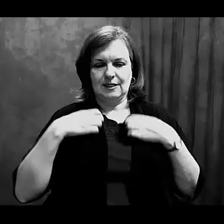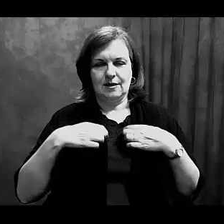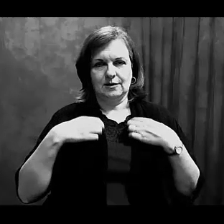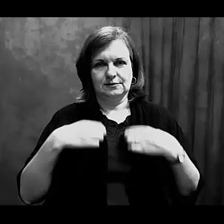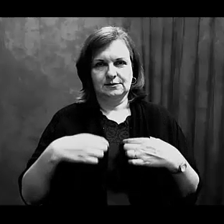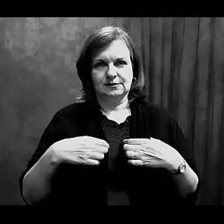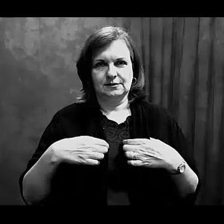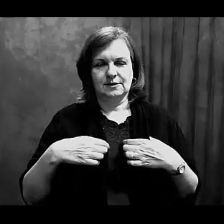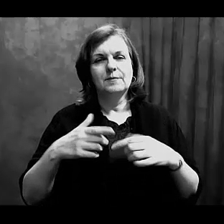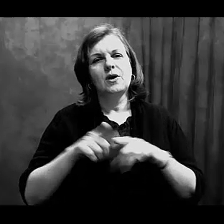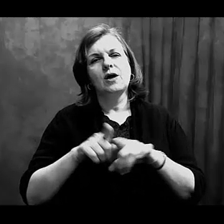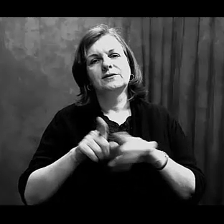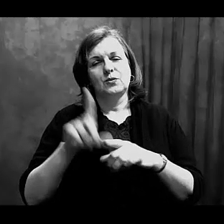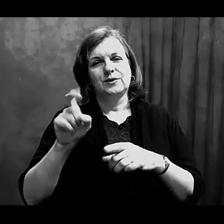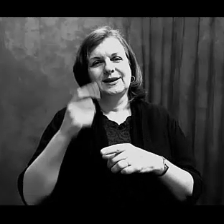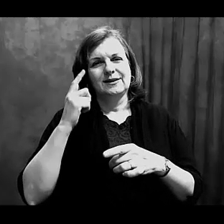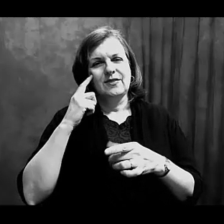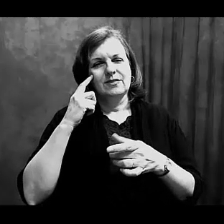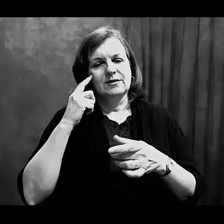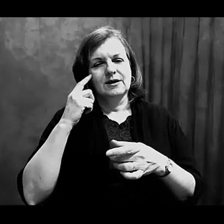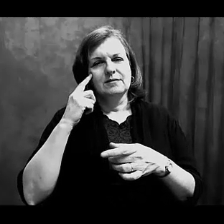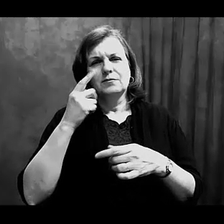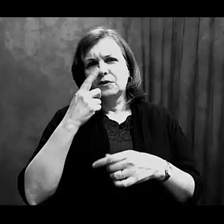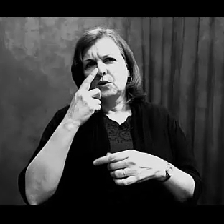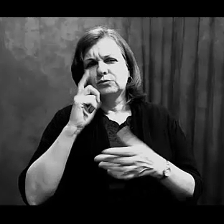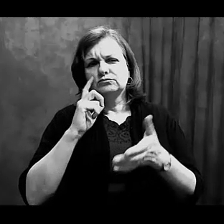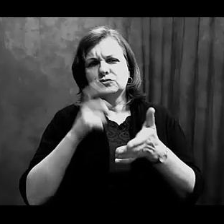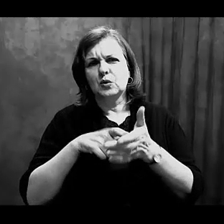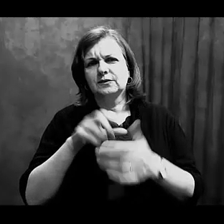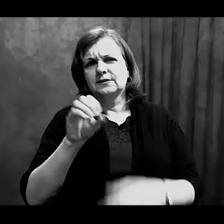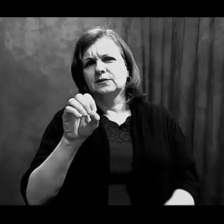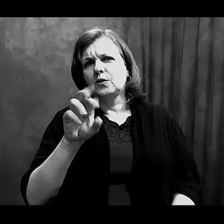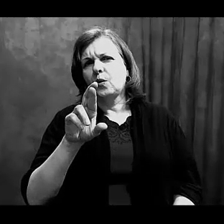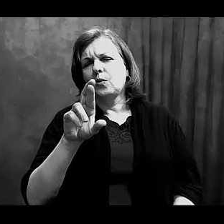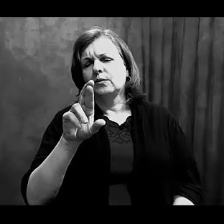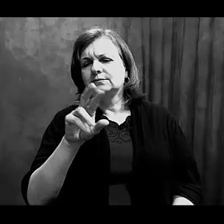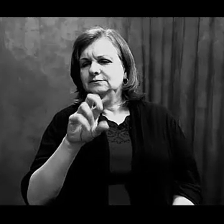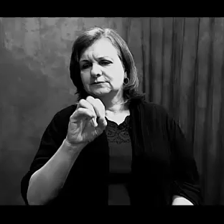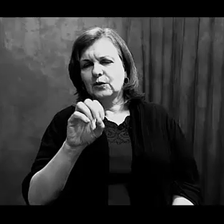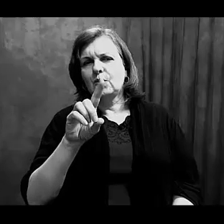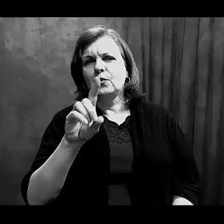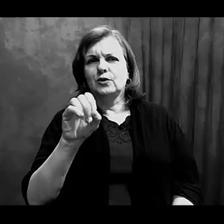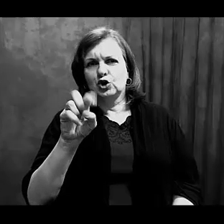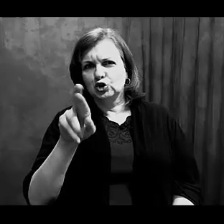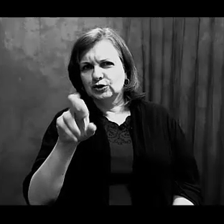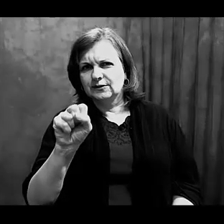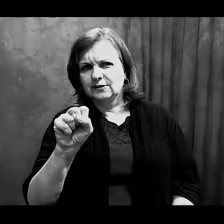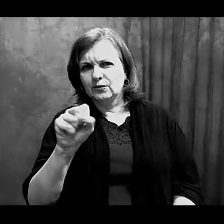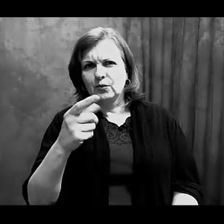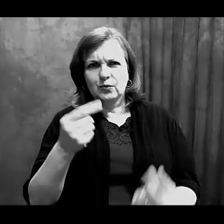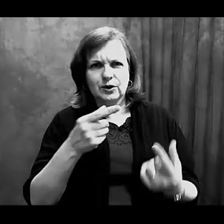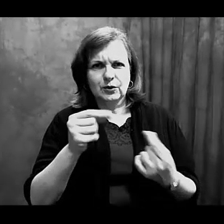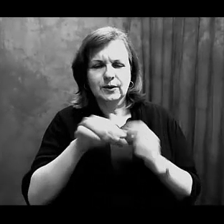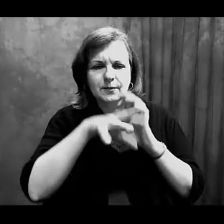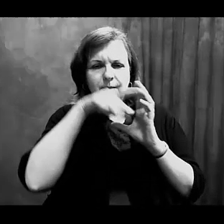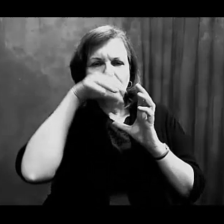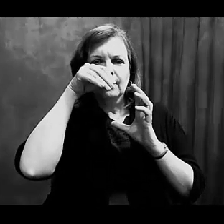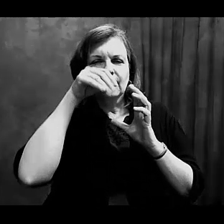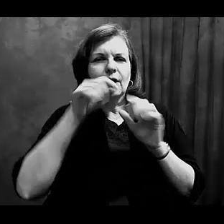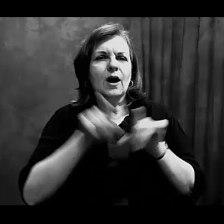odors! so by breathing in through your nose you're actually sniffing the environment right